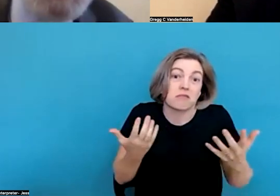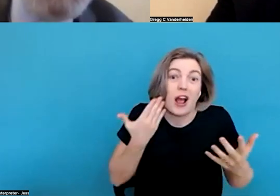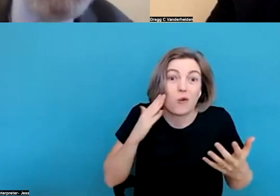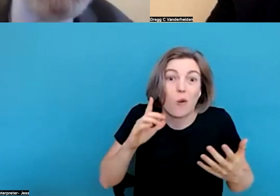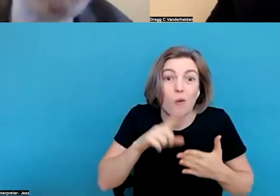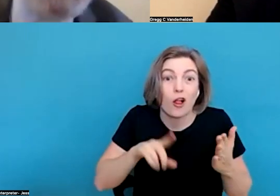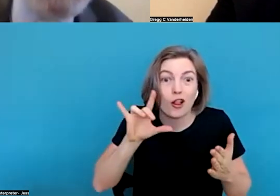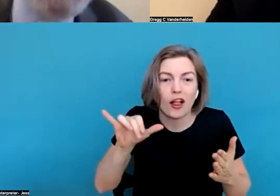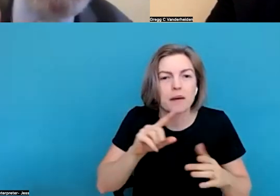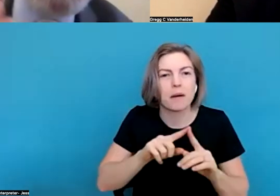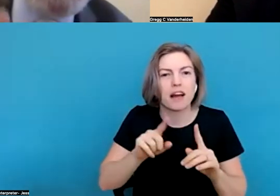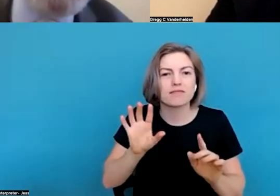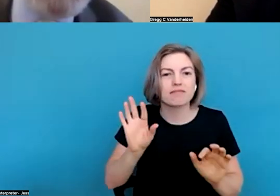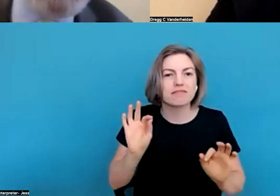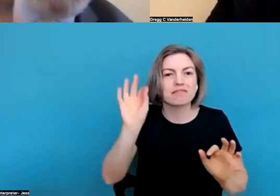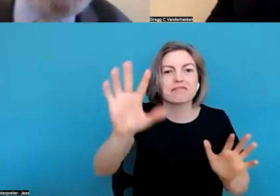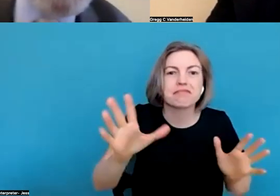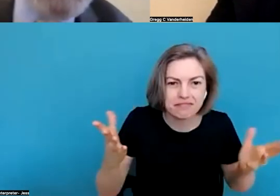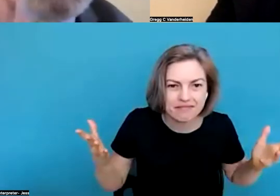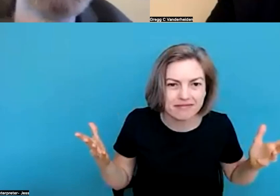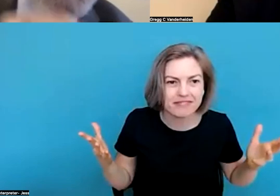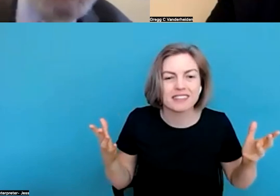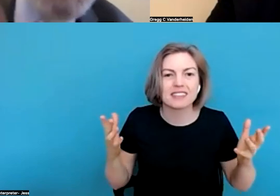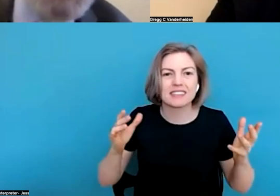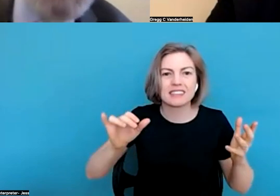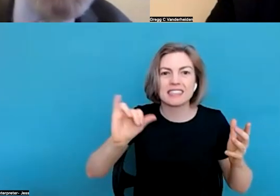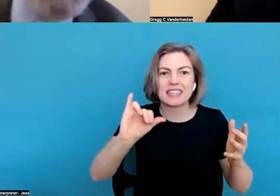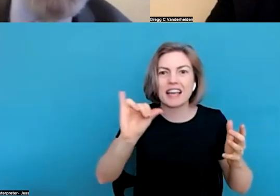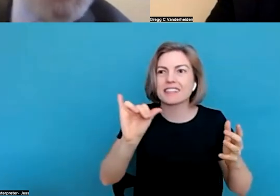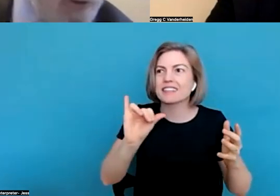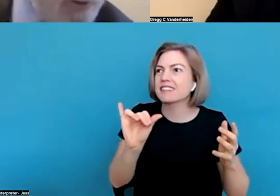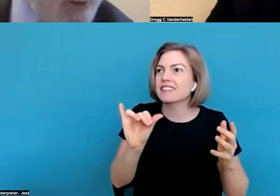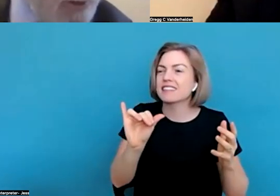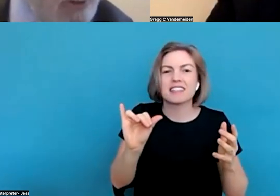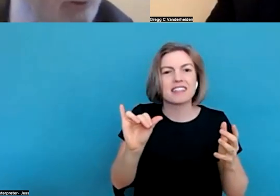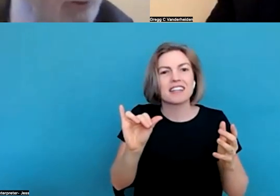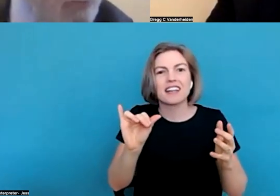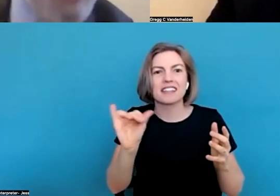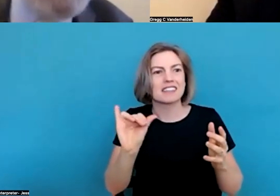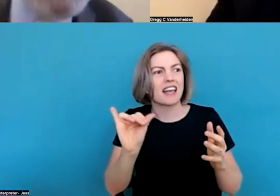pinball assembly sets where you drag and drop pieces of the pinball machine -- the